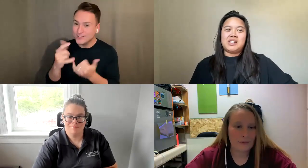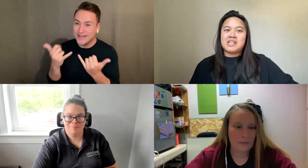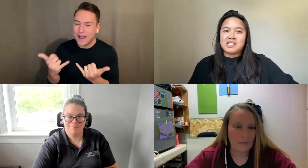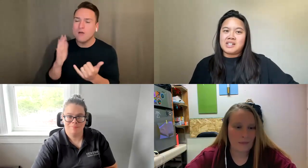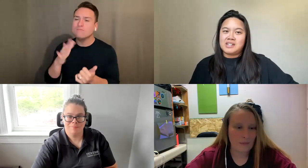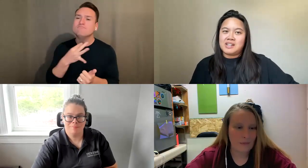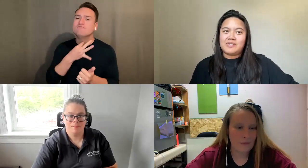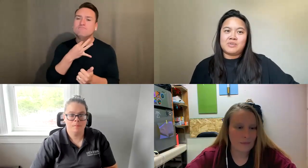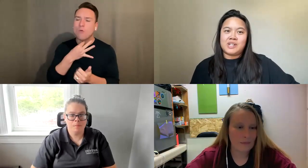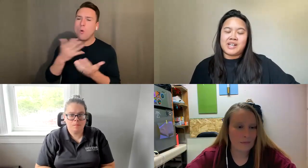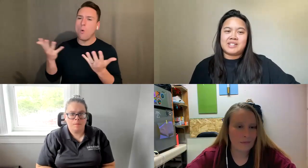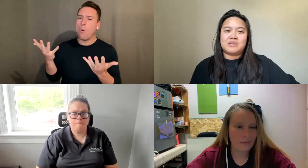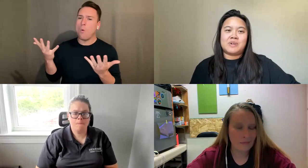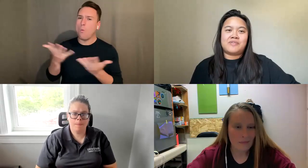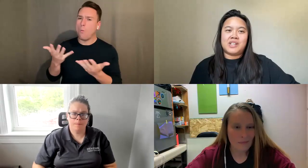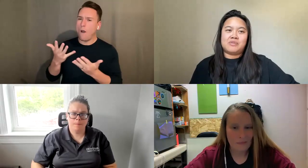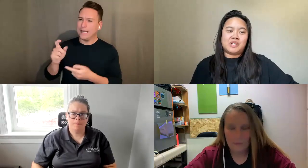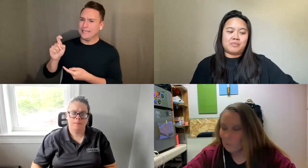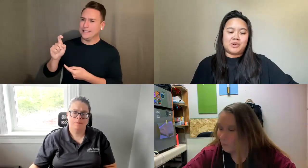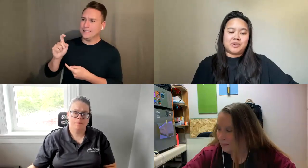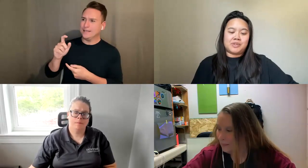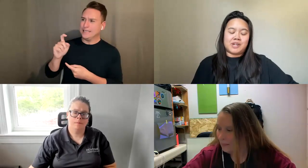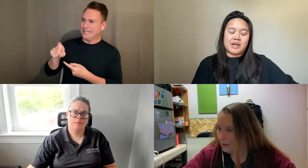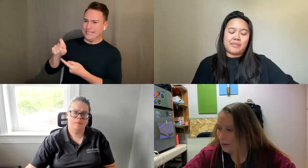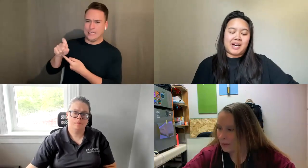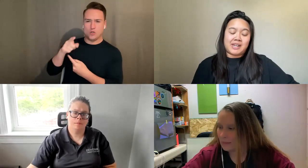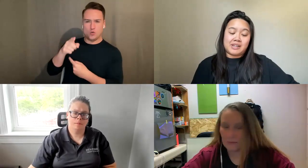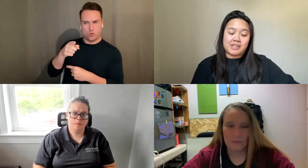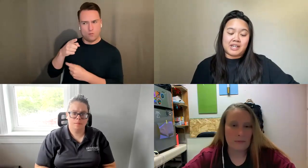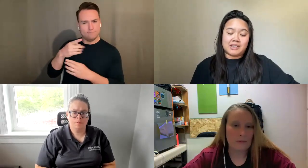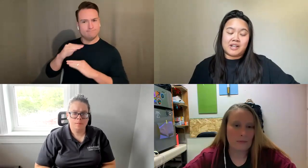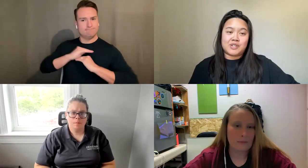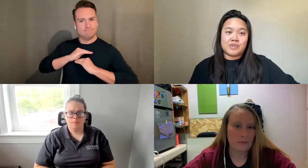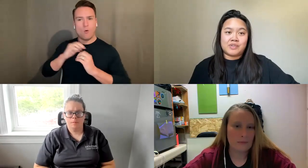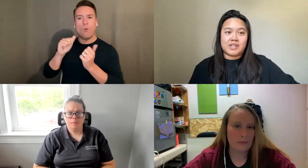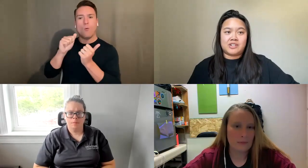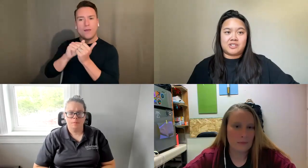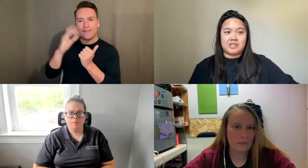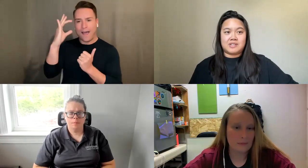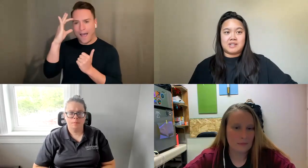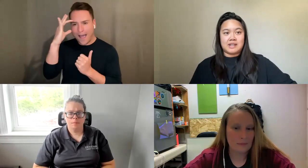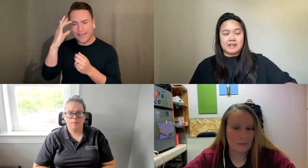What need have you realized that you are filling with both Eyeth and Lost River Vacations?